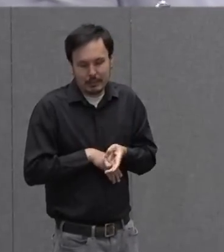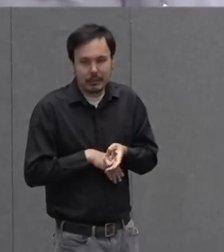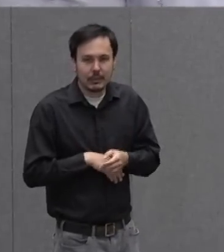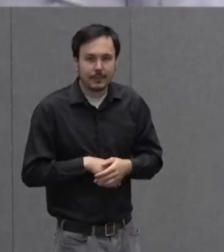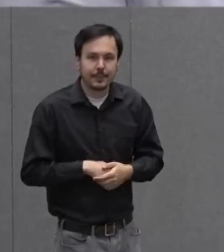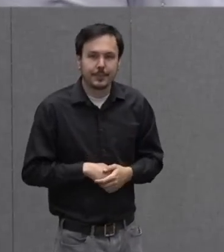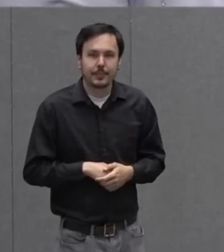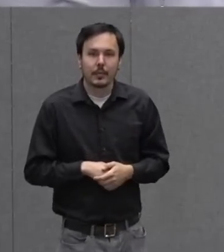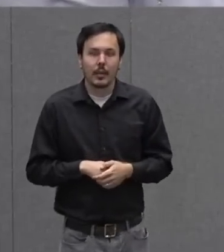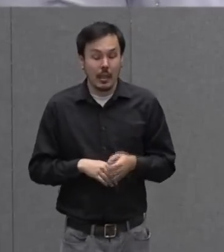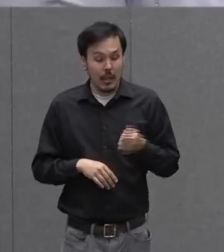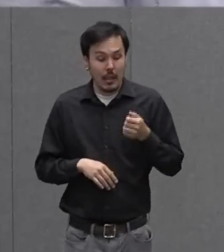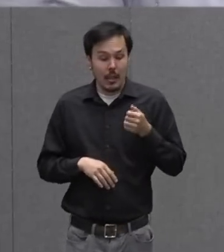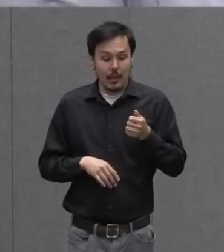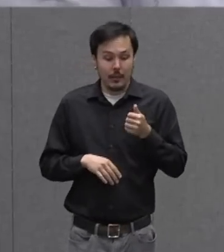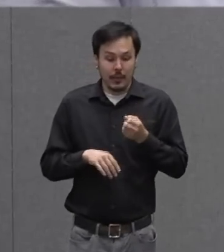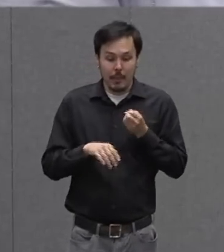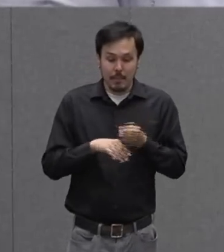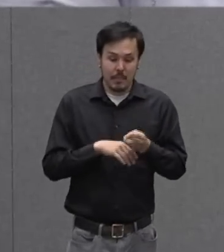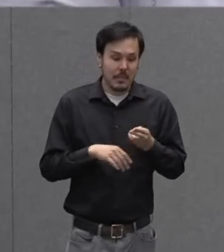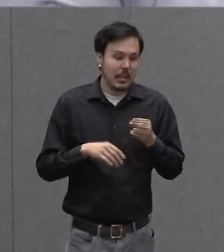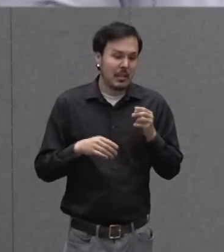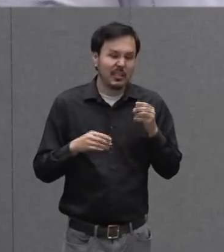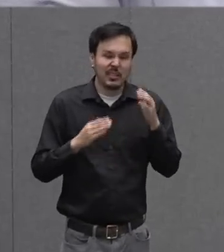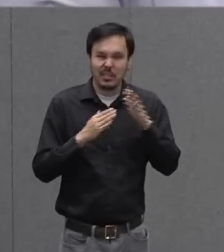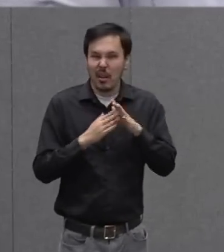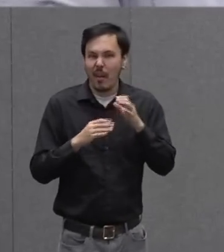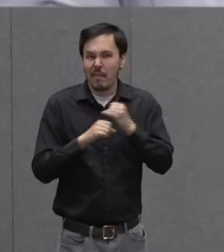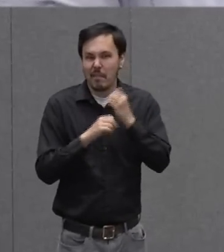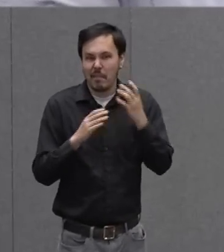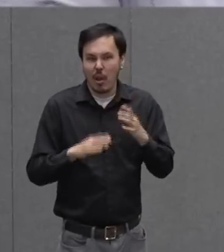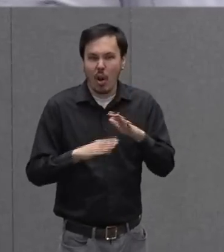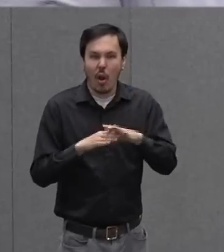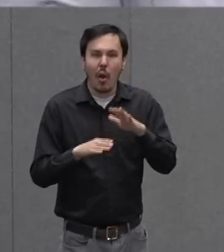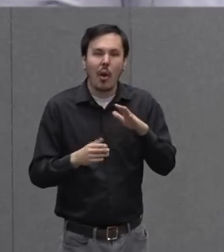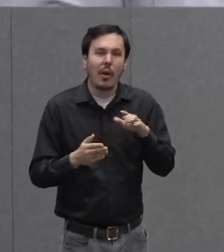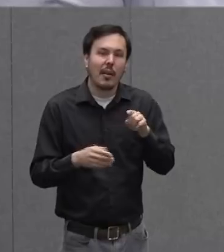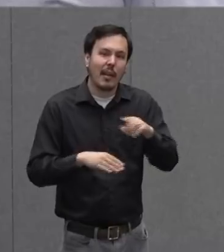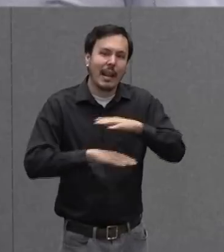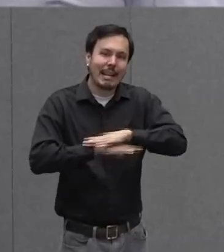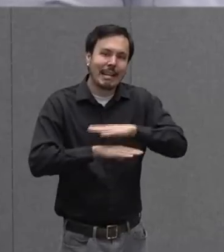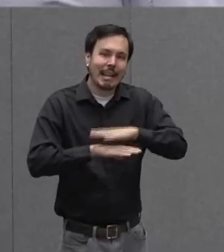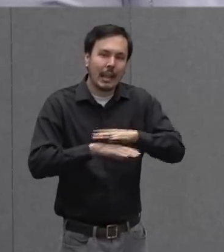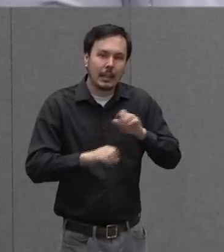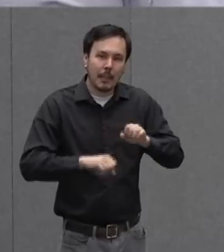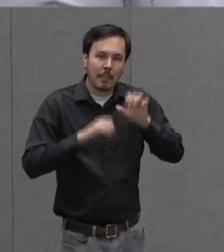Having beaten the fiercest fighter on desk mountain, Paper climbed to the pit of the office trash